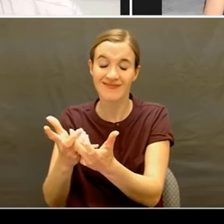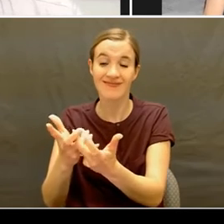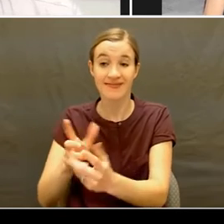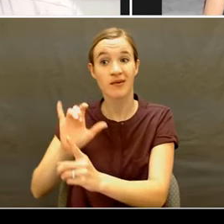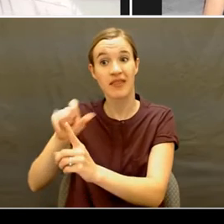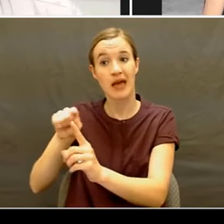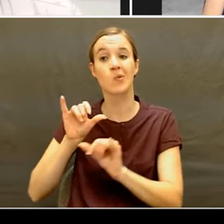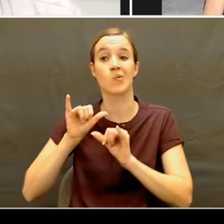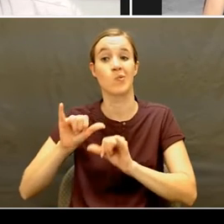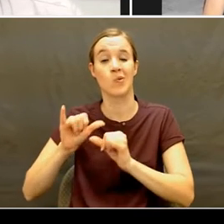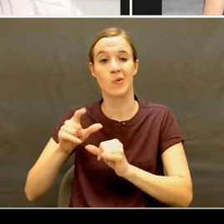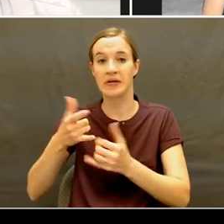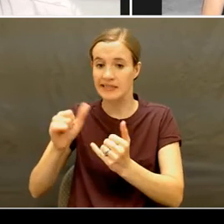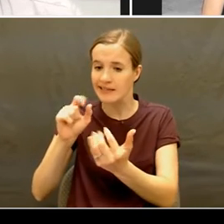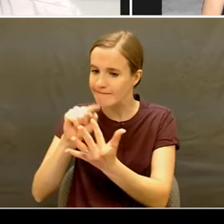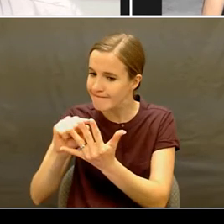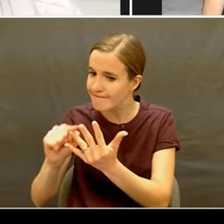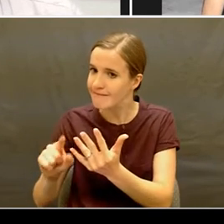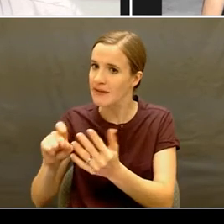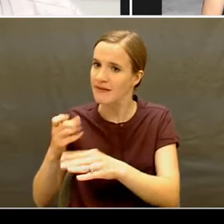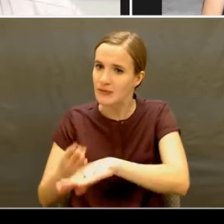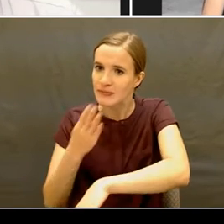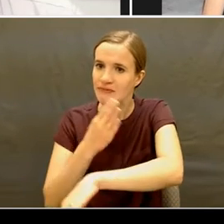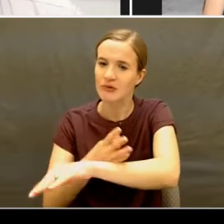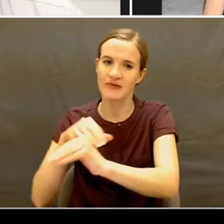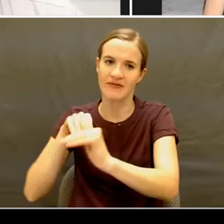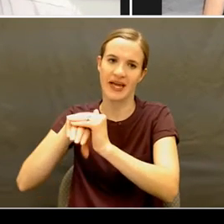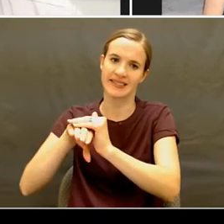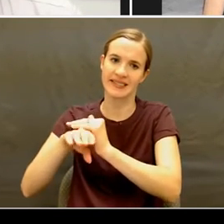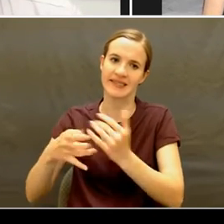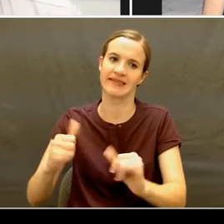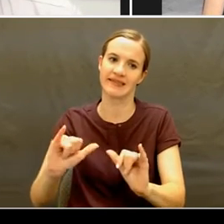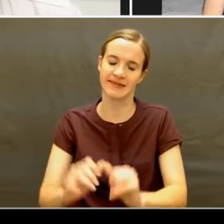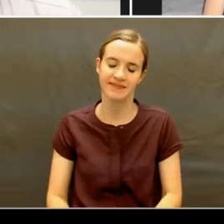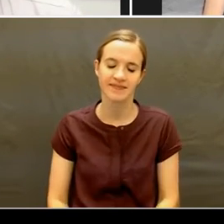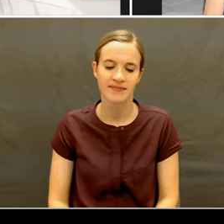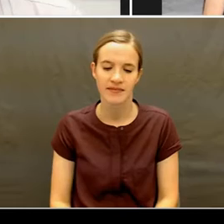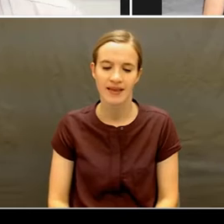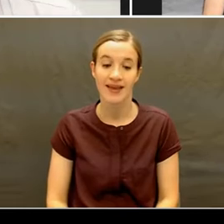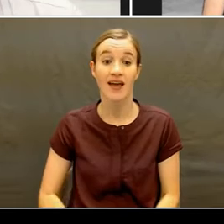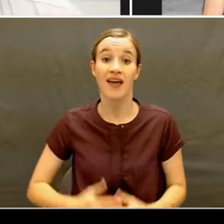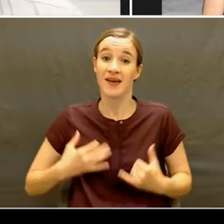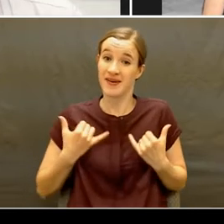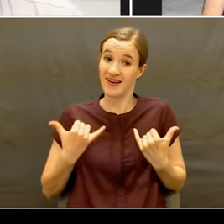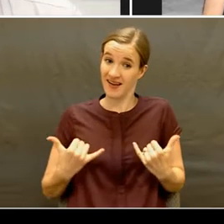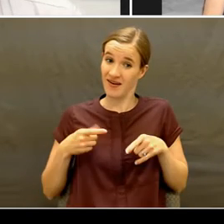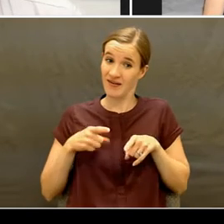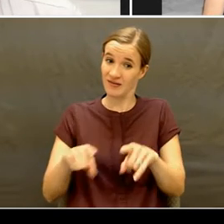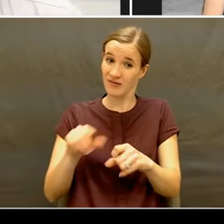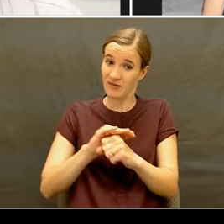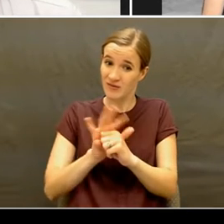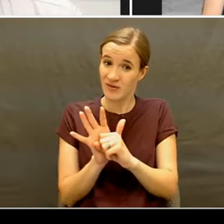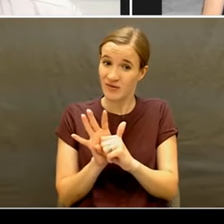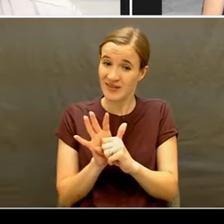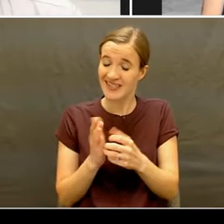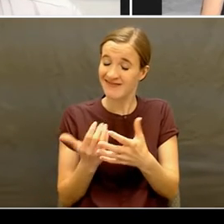probably one of the most critical things right now is keeping people safe and and continuing to put